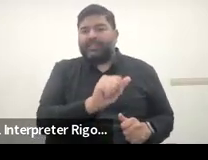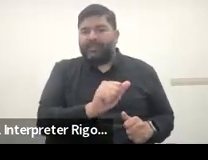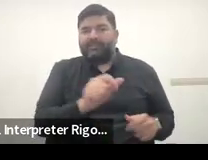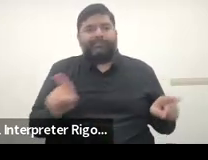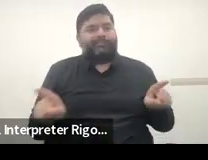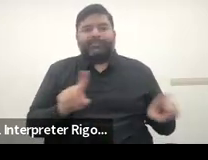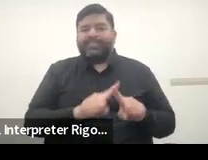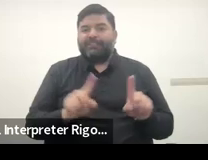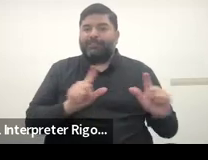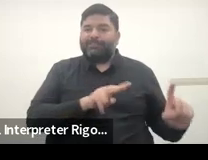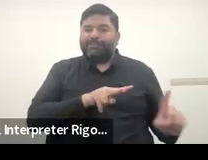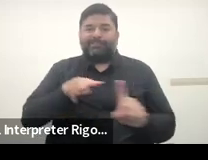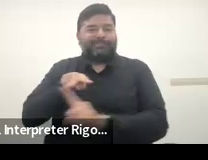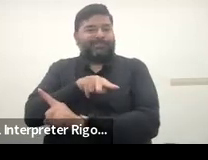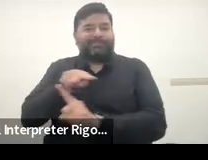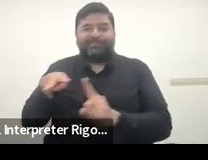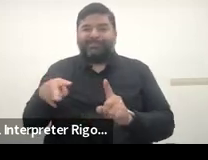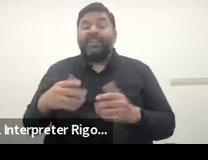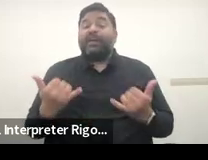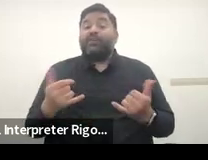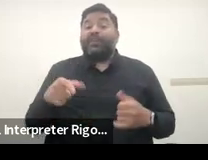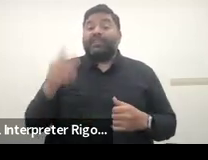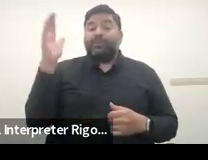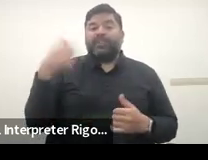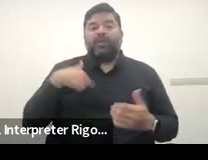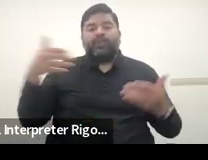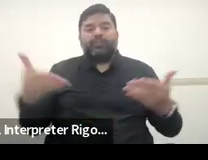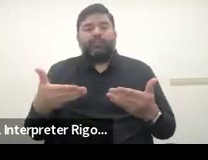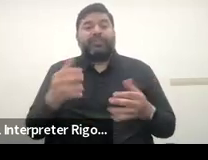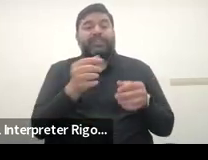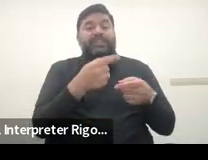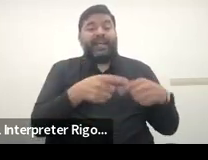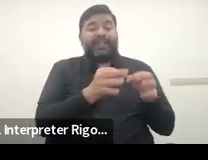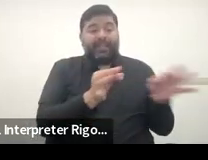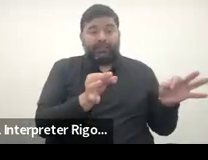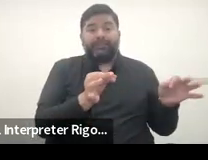So in this presentation I'm going to introduce sign languages and NLP. I want to give some